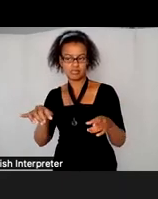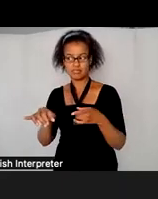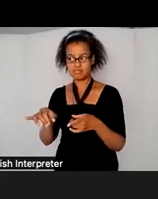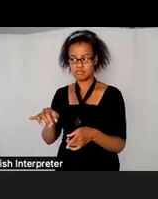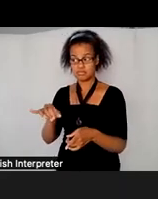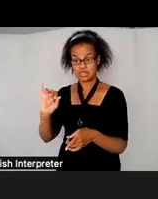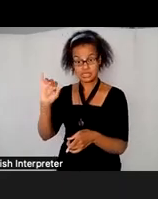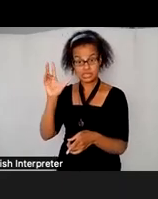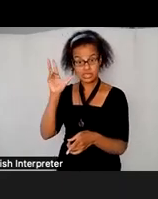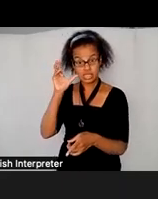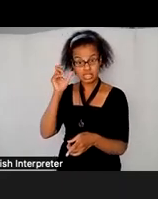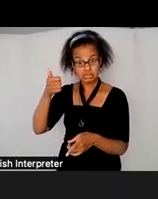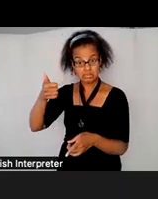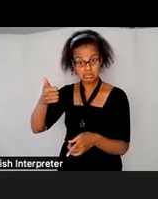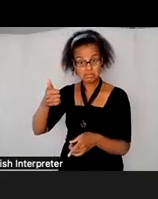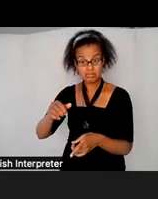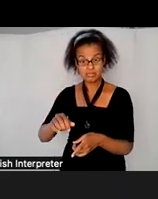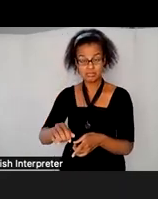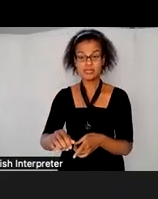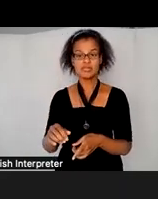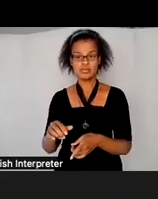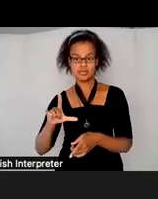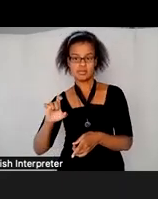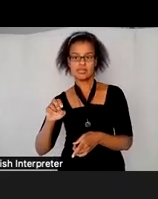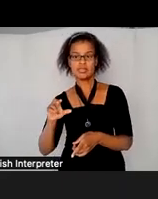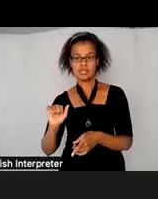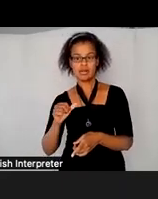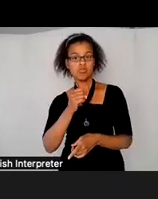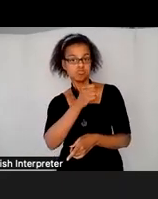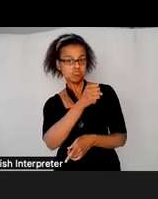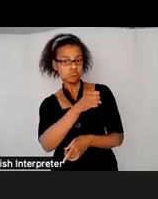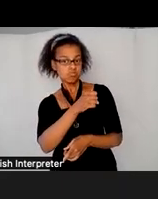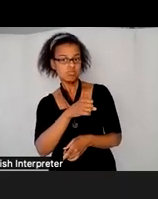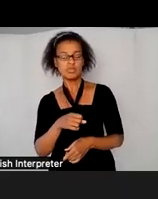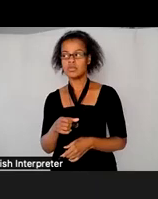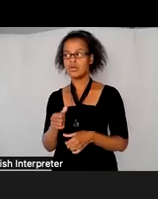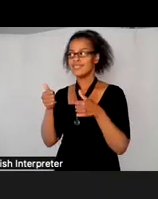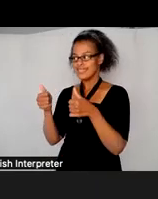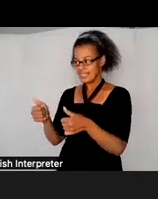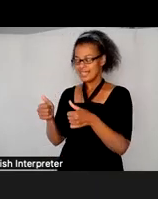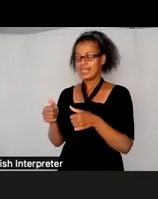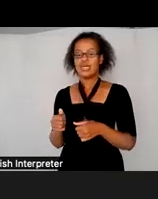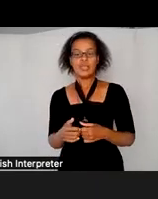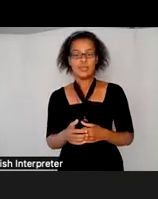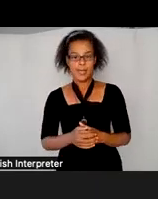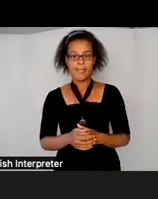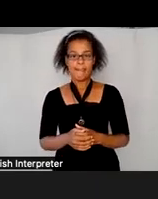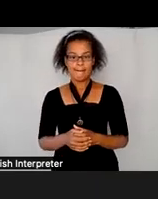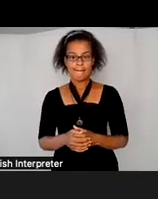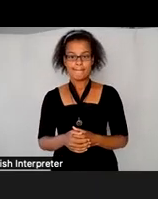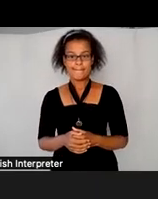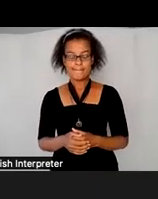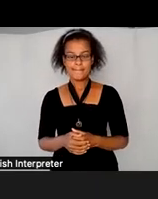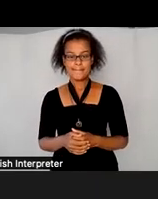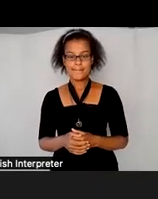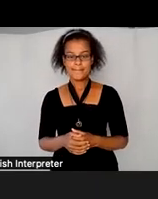Yes, we can hear you. Awesome. Okay.